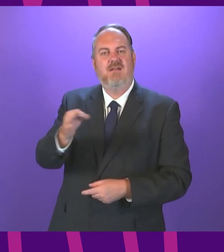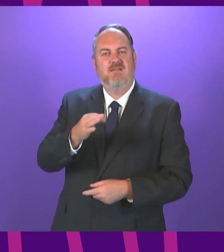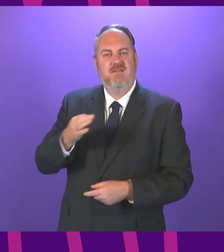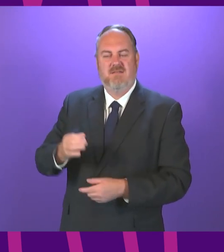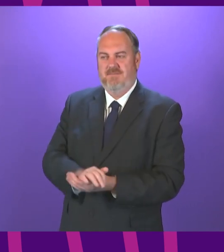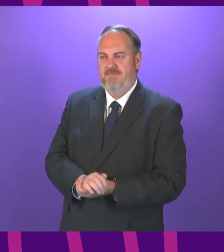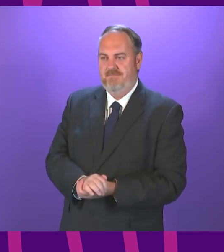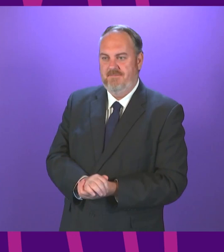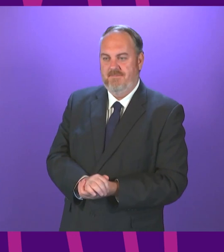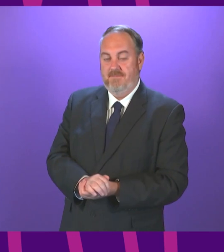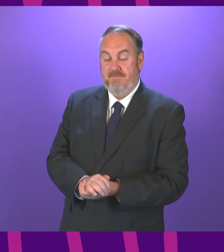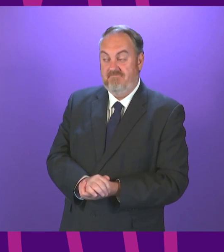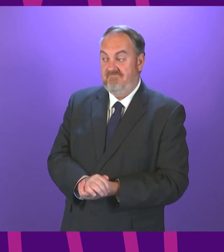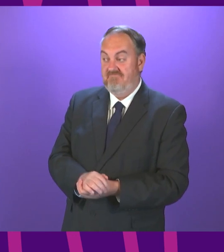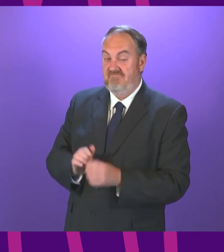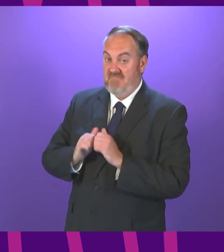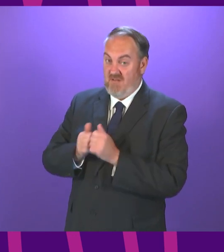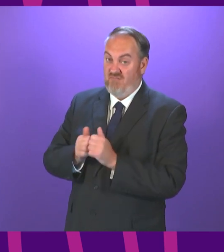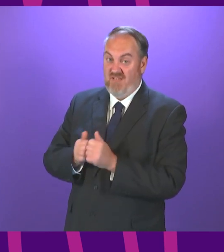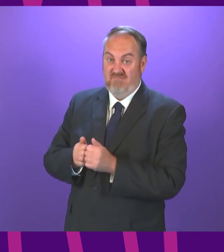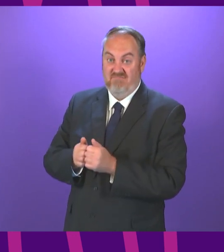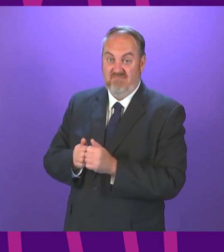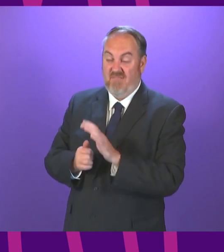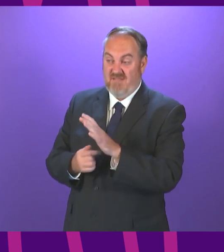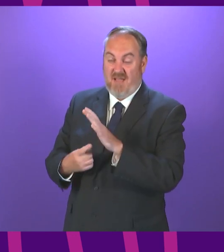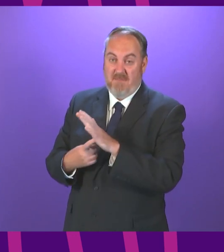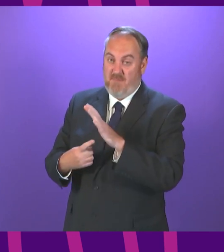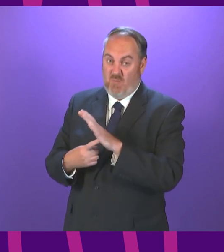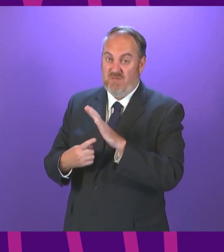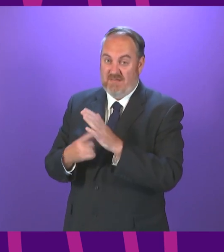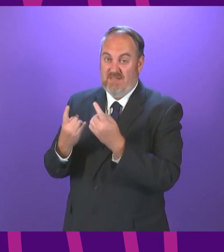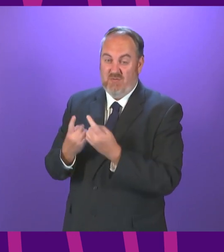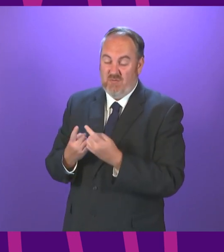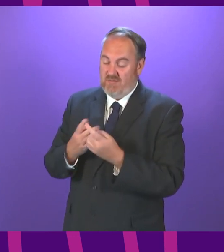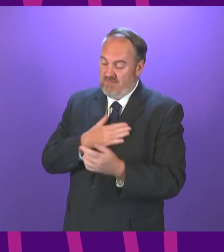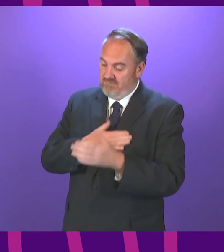Those are important issues. I recognise the frustration and pressures that